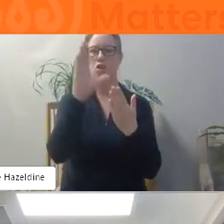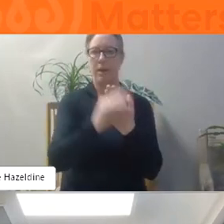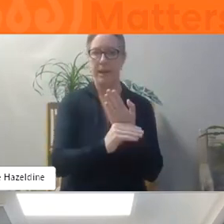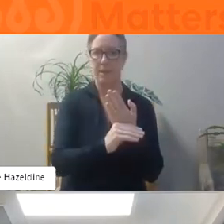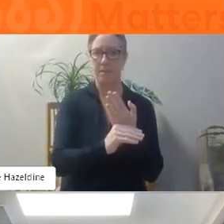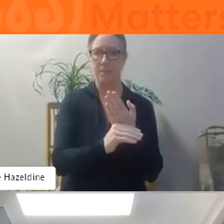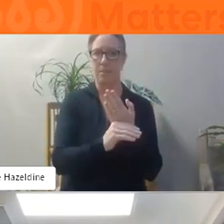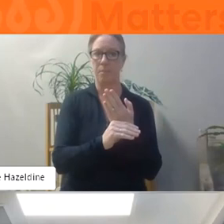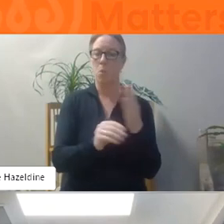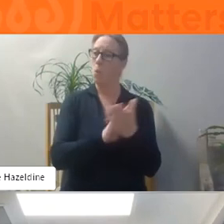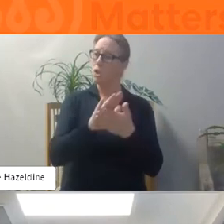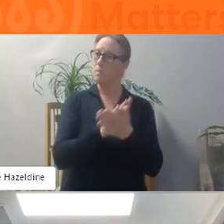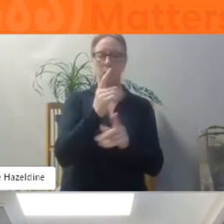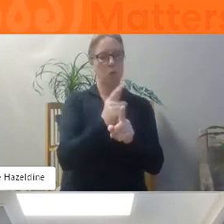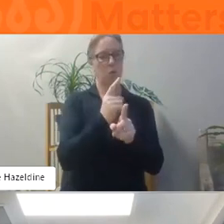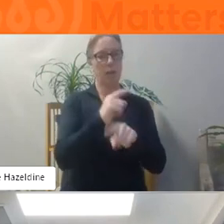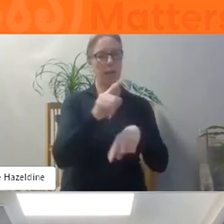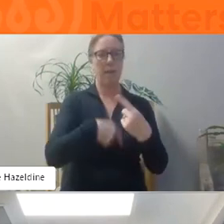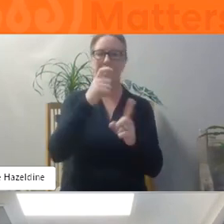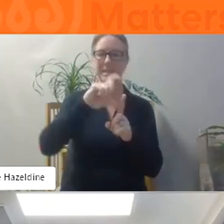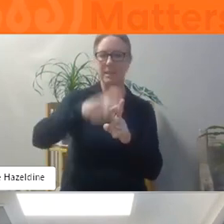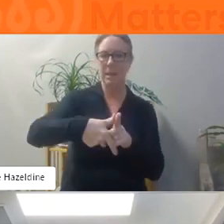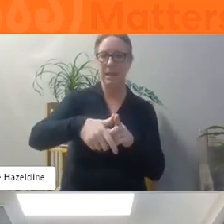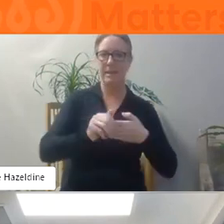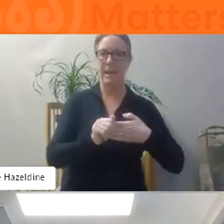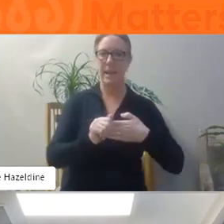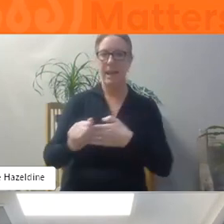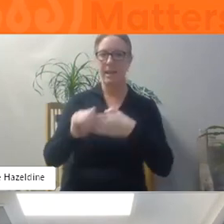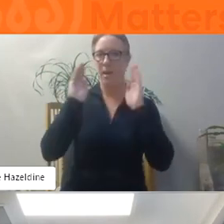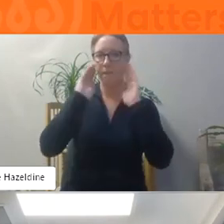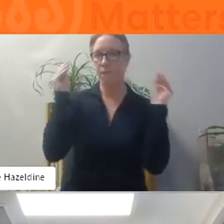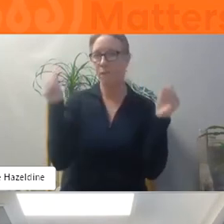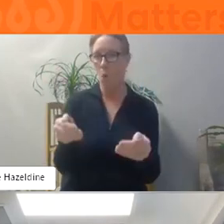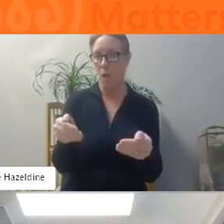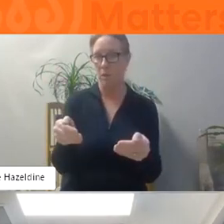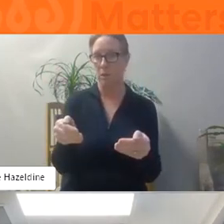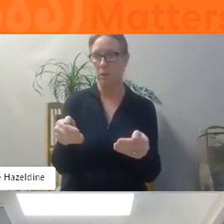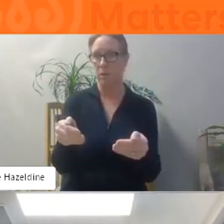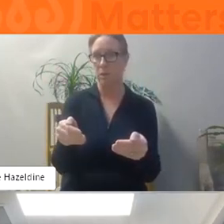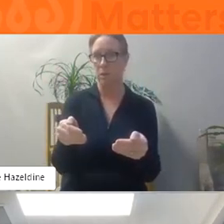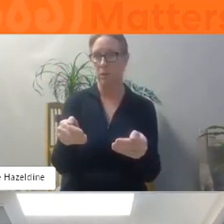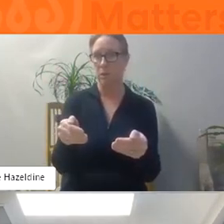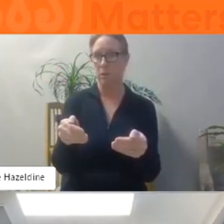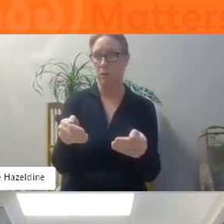talking about disability-led focused at the foundation of everything